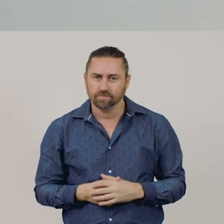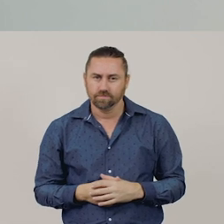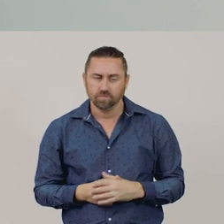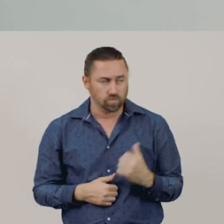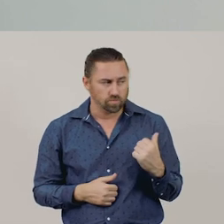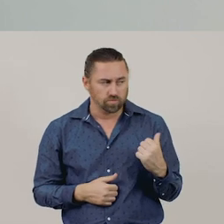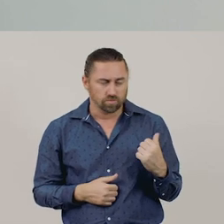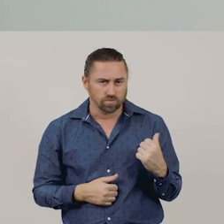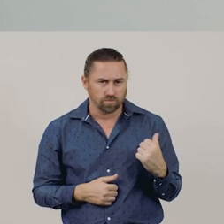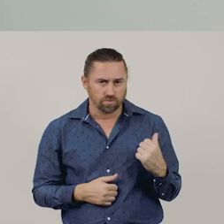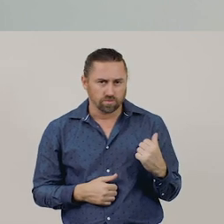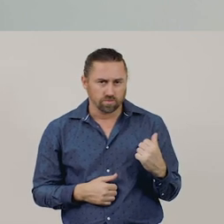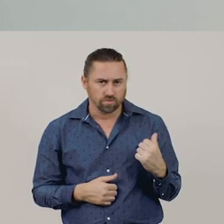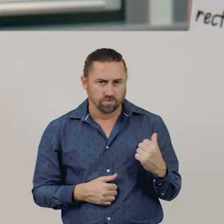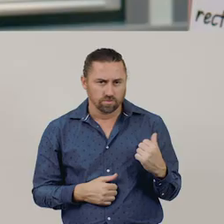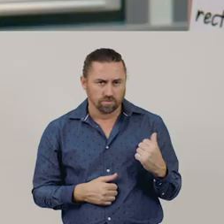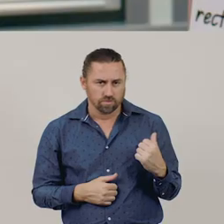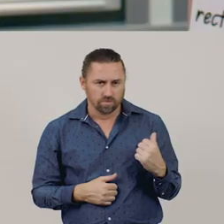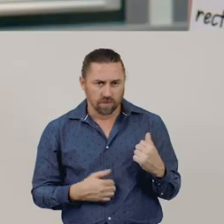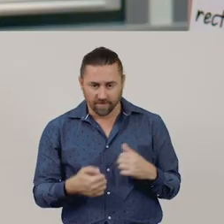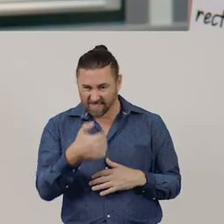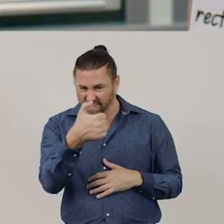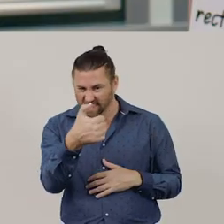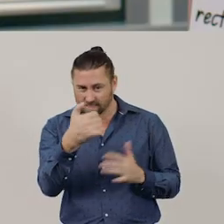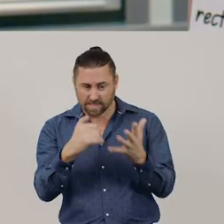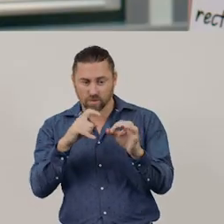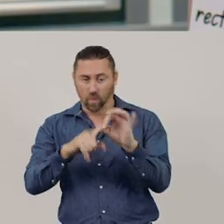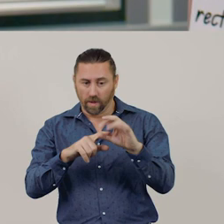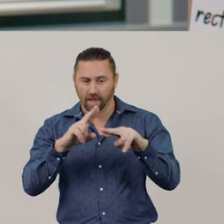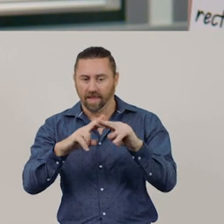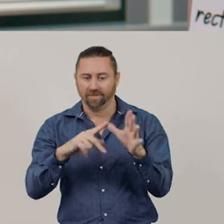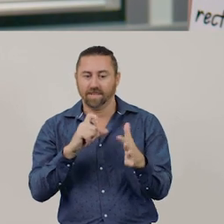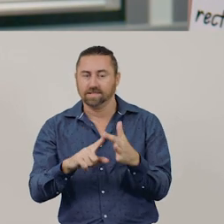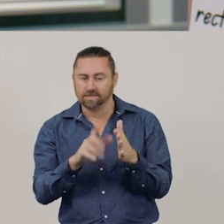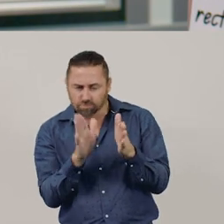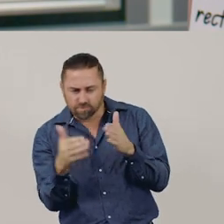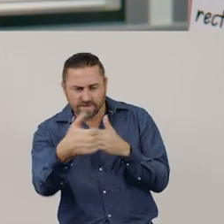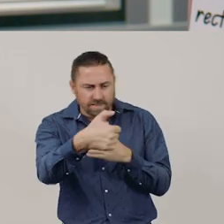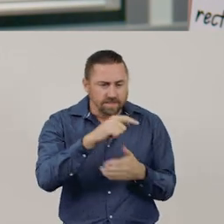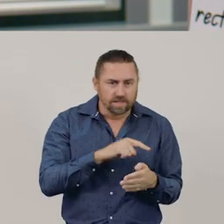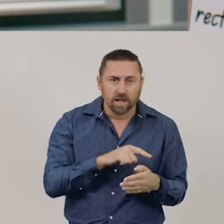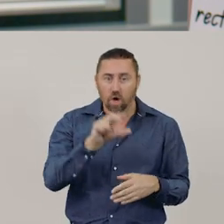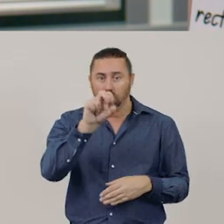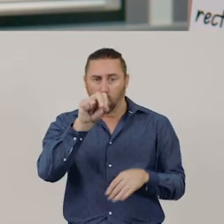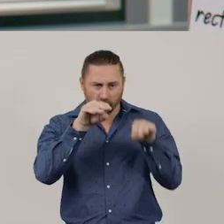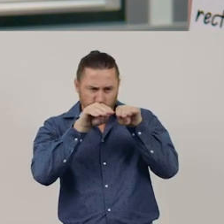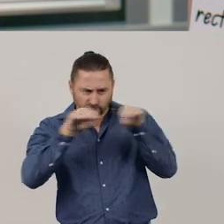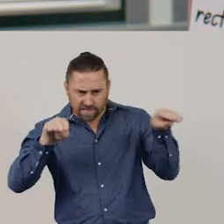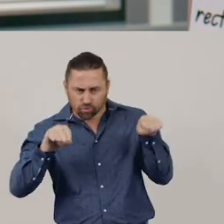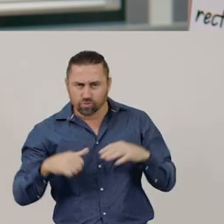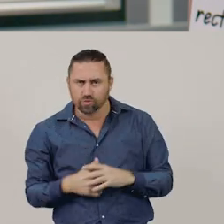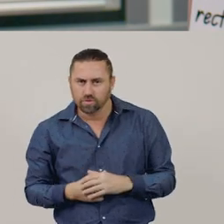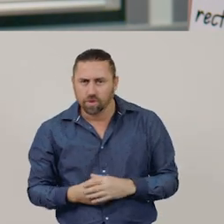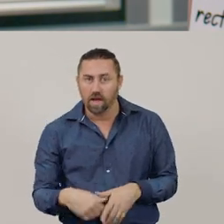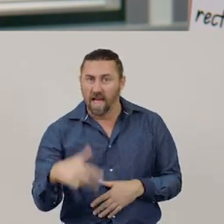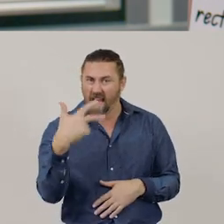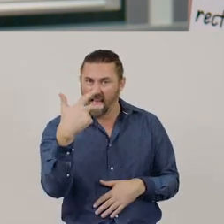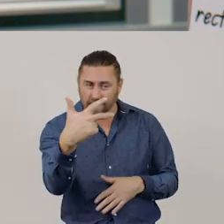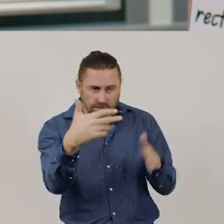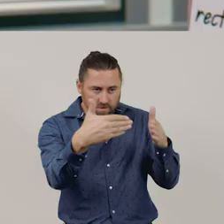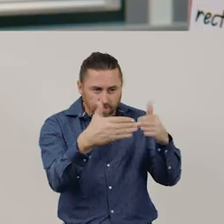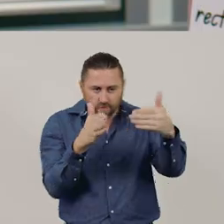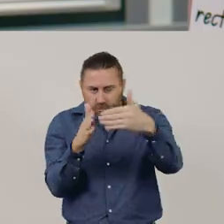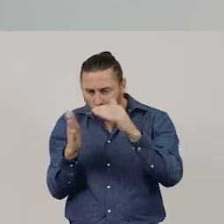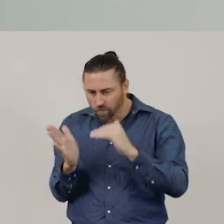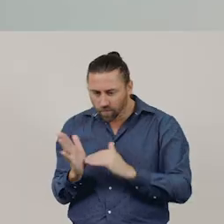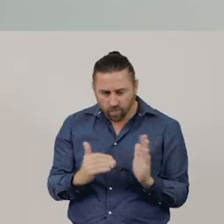This object also has 6 square faces, 12 straight edges, and 8 vertices.